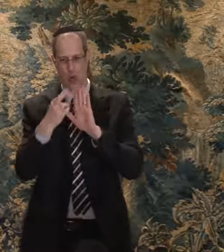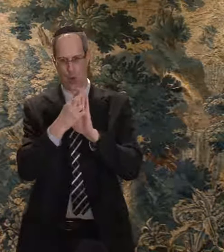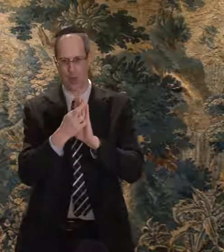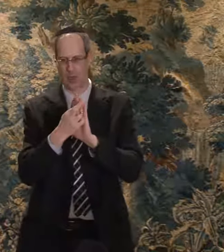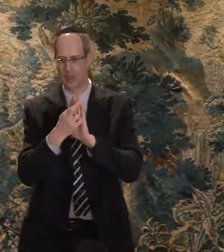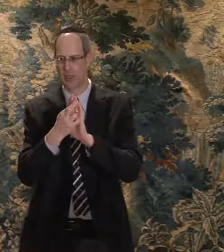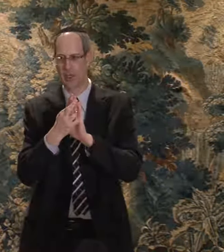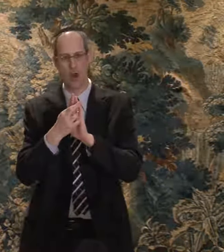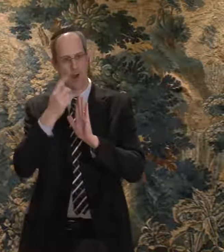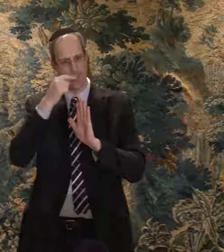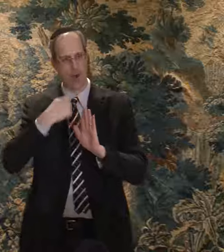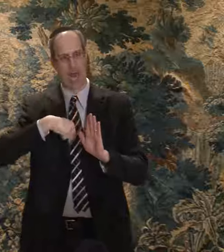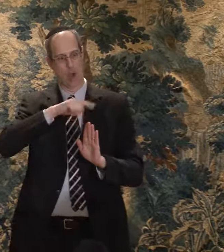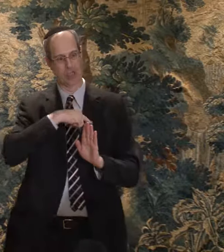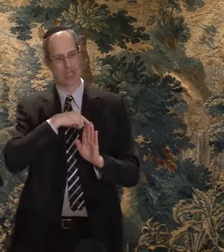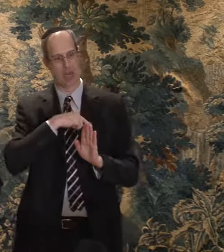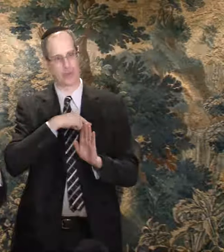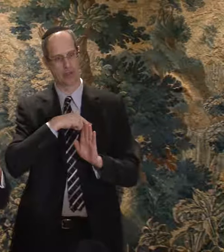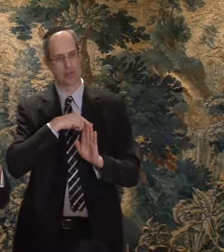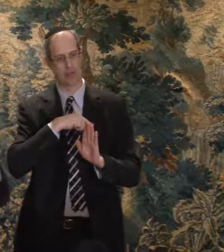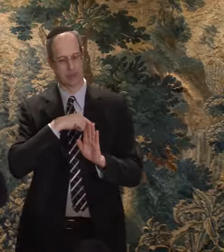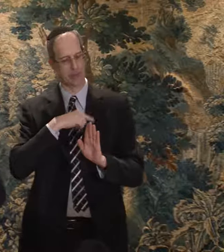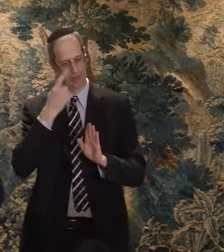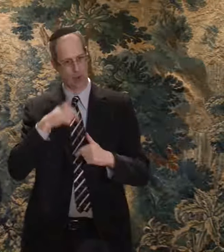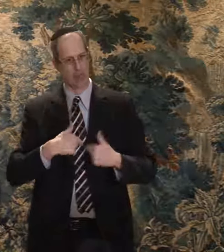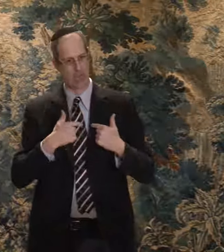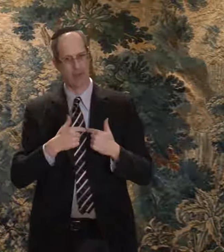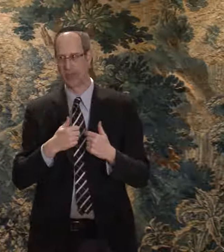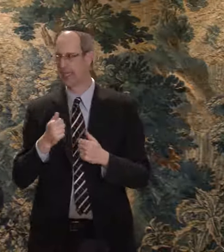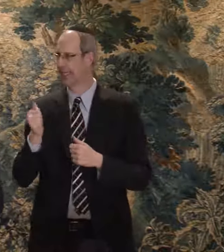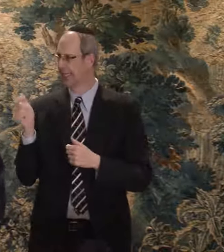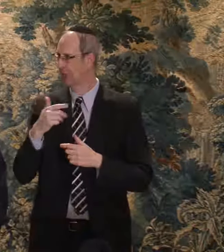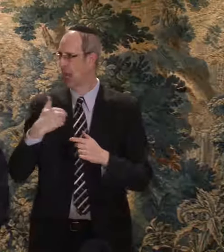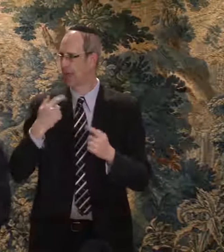be able to accomplish in life everybody has goals everybody should have goals